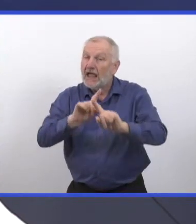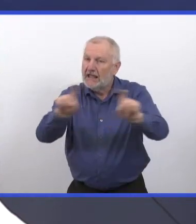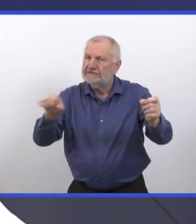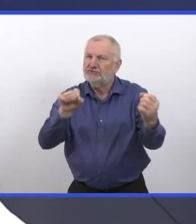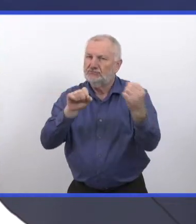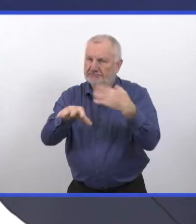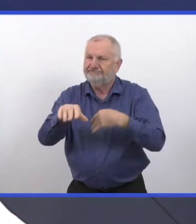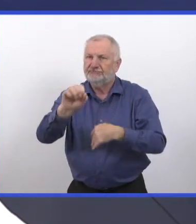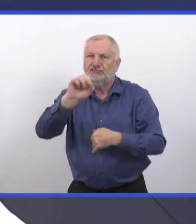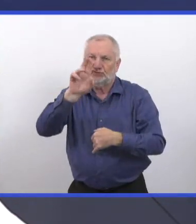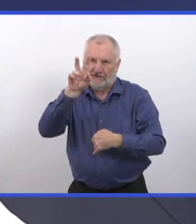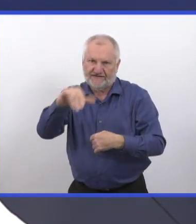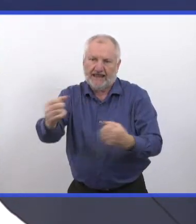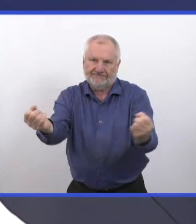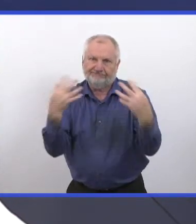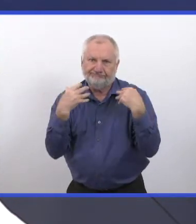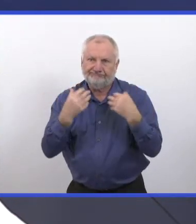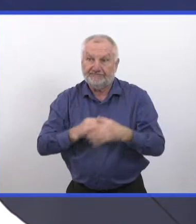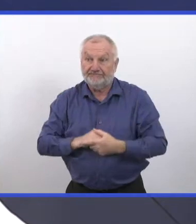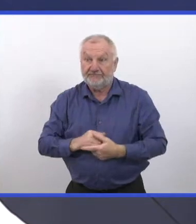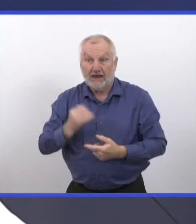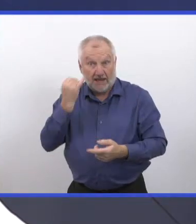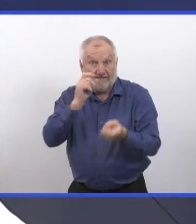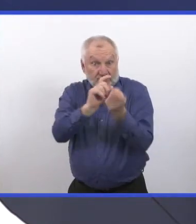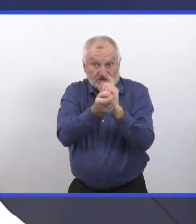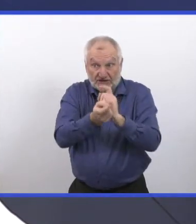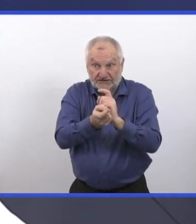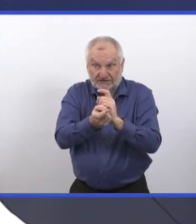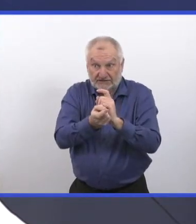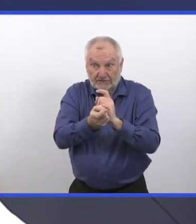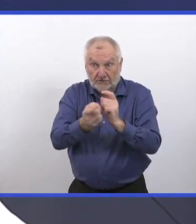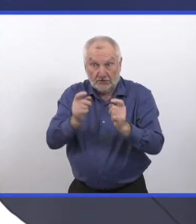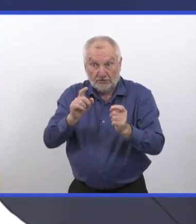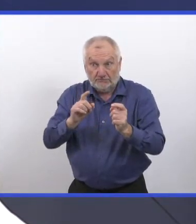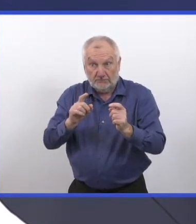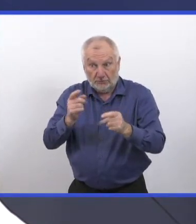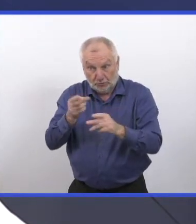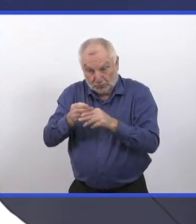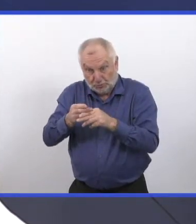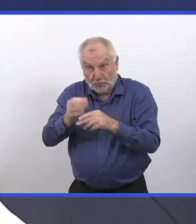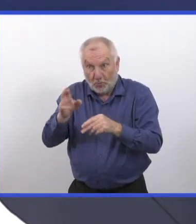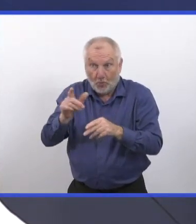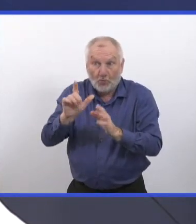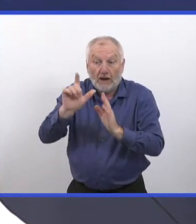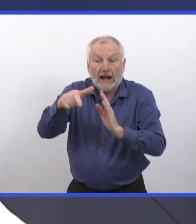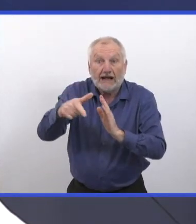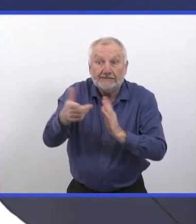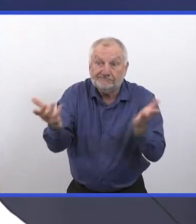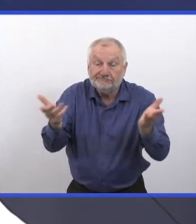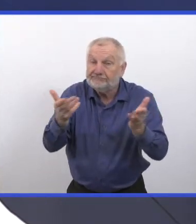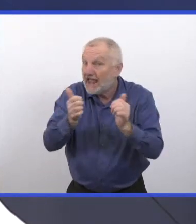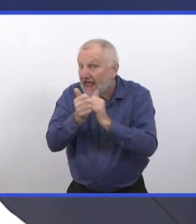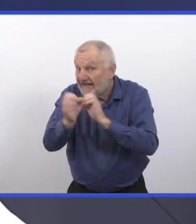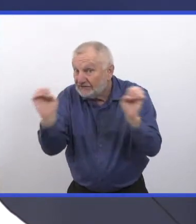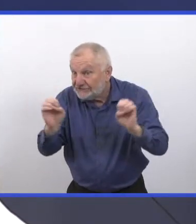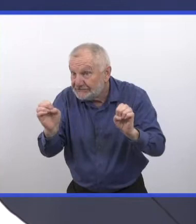and that puts extra pressure on your cardiovascular system. So asthma is a disease where that causes inflammation in one's lungs,